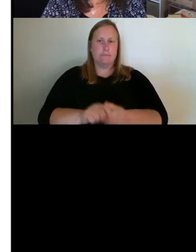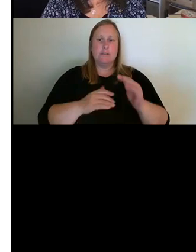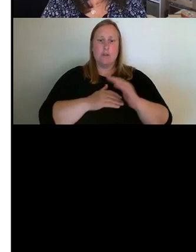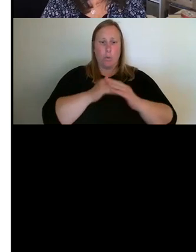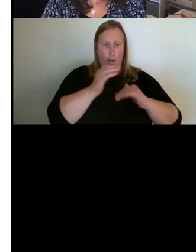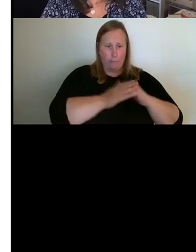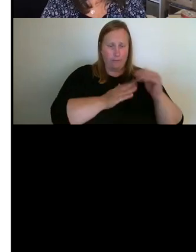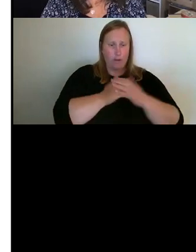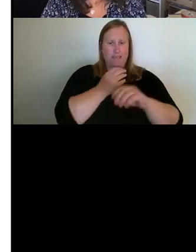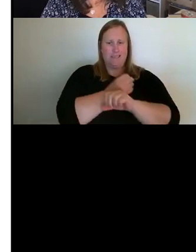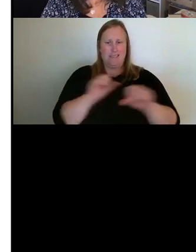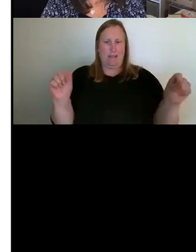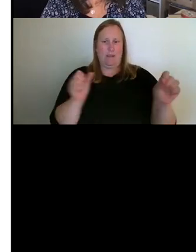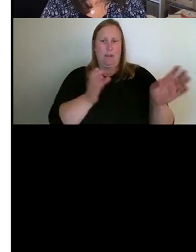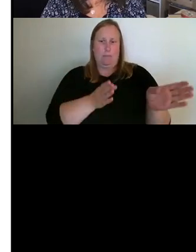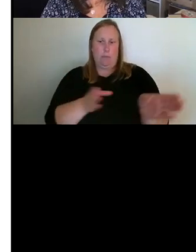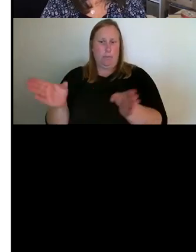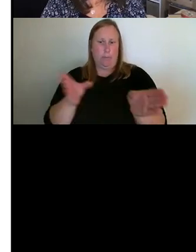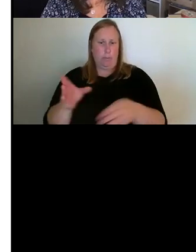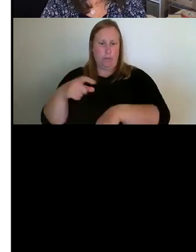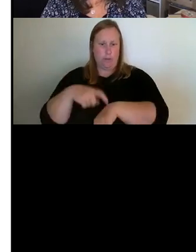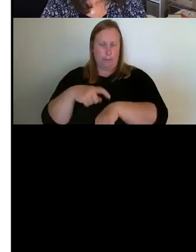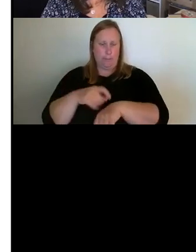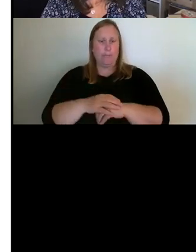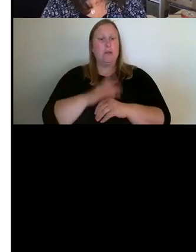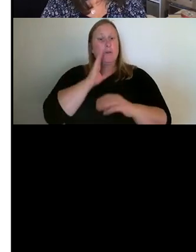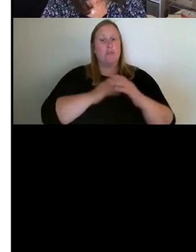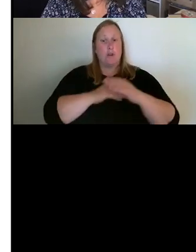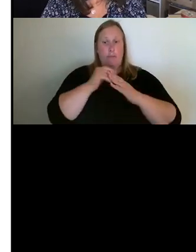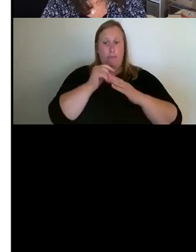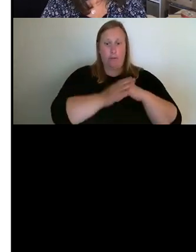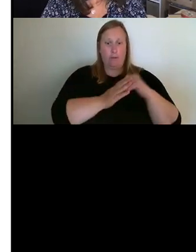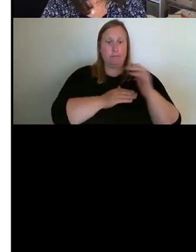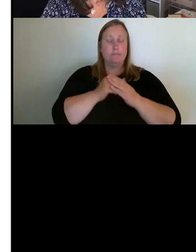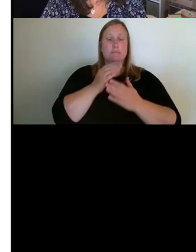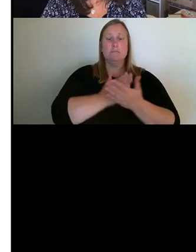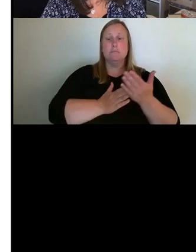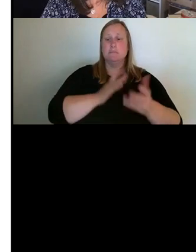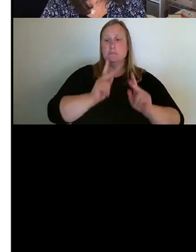comfort, safety, and preparation time. So, for comfort, some individuals want to